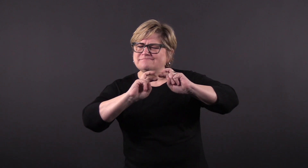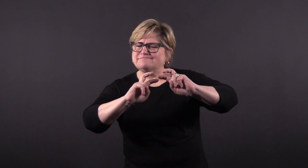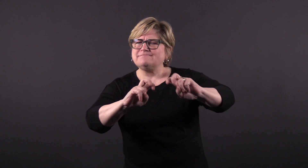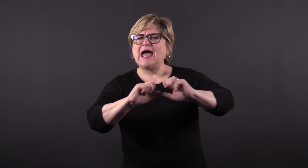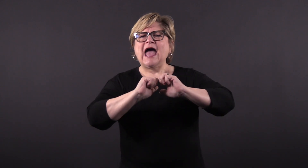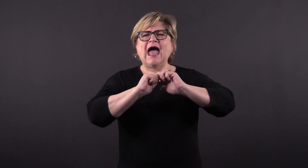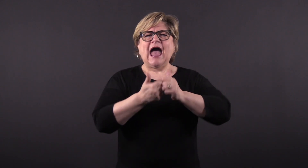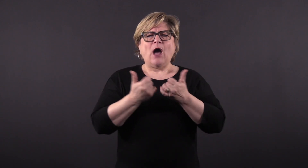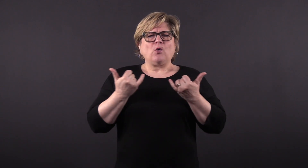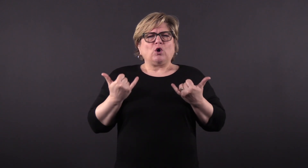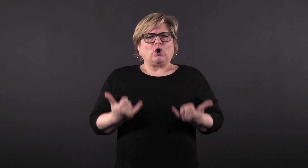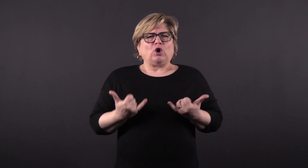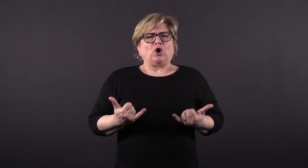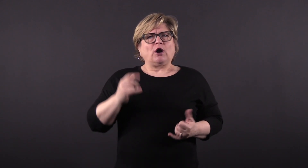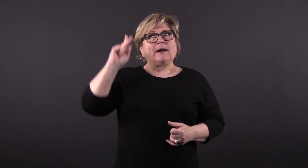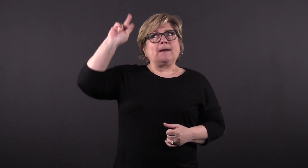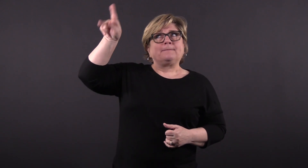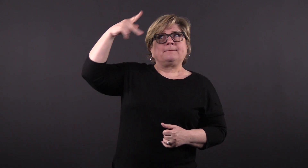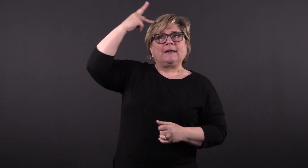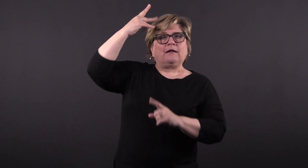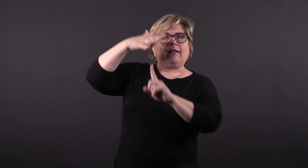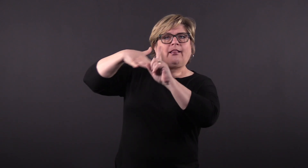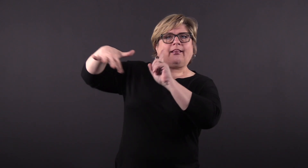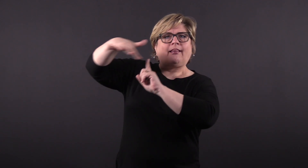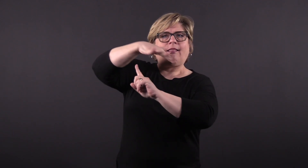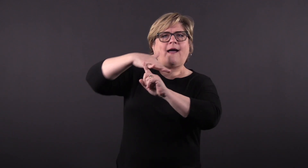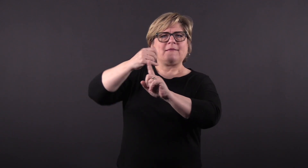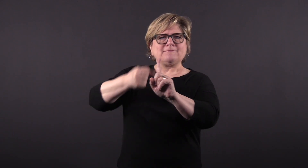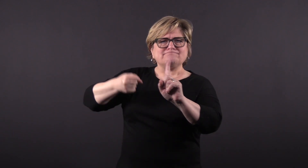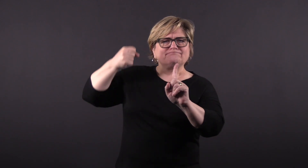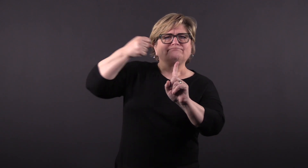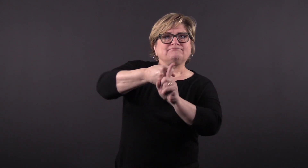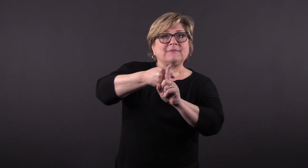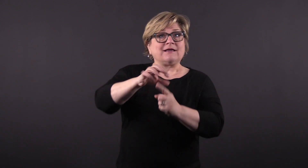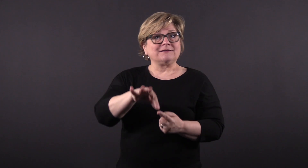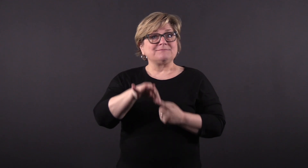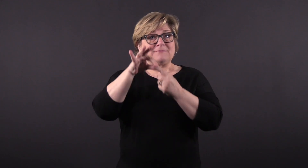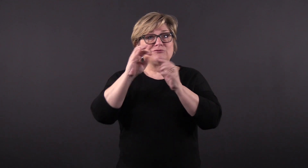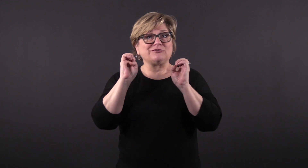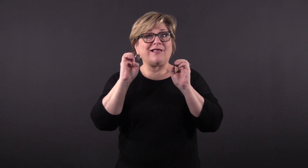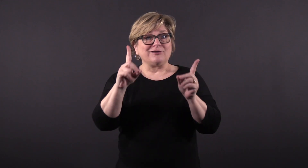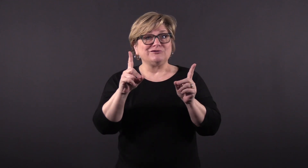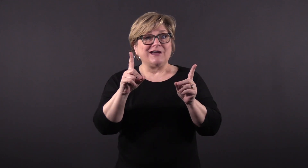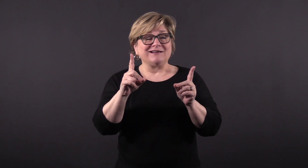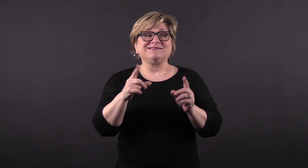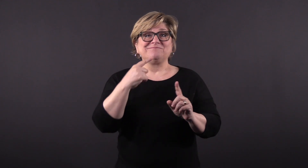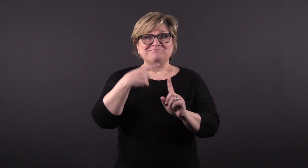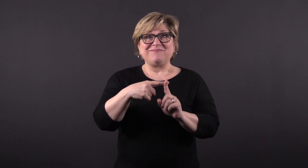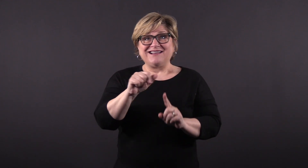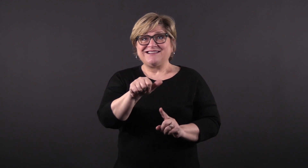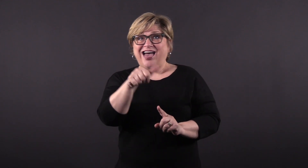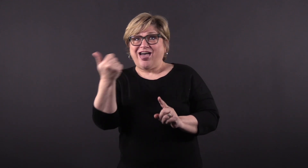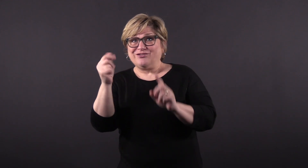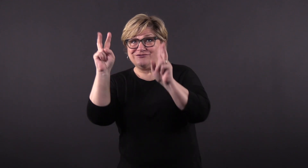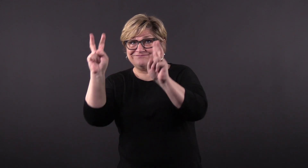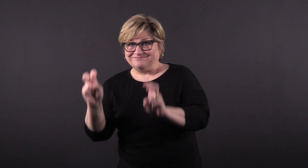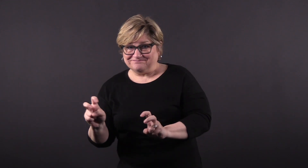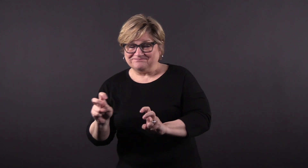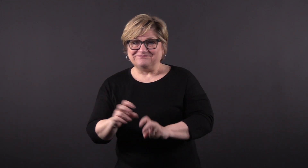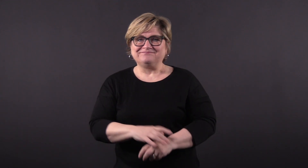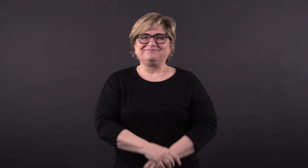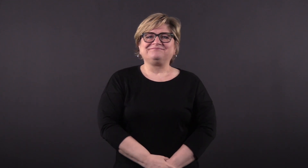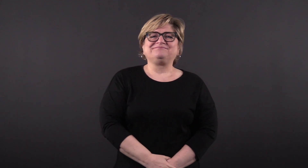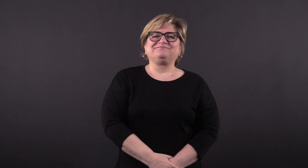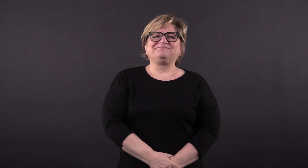current political climate impacts special education, among others.